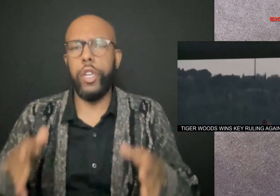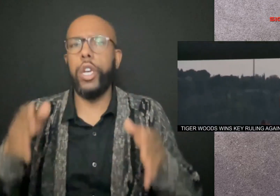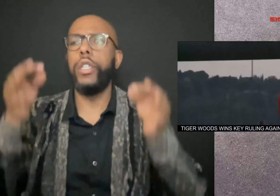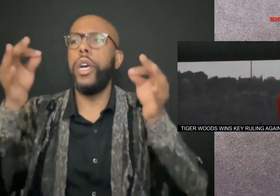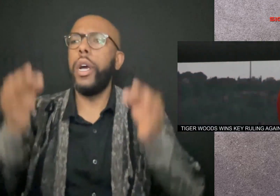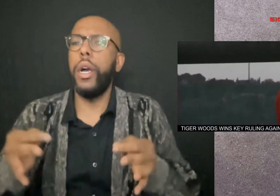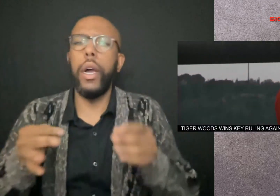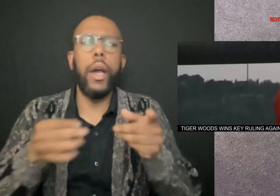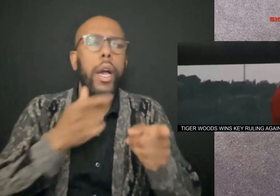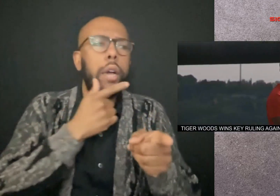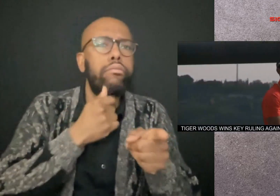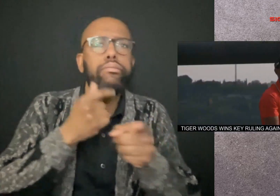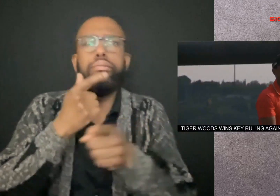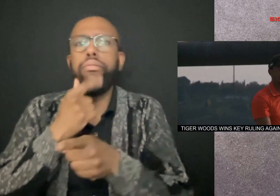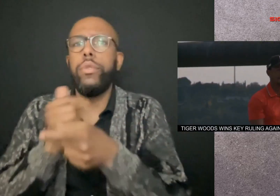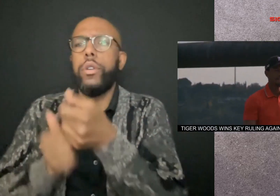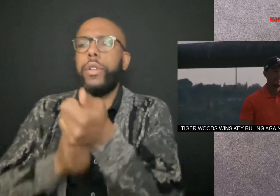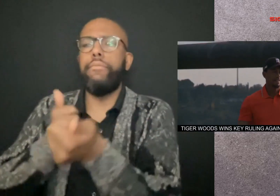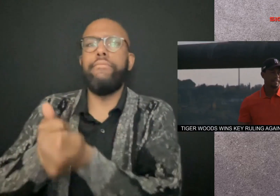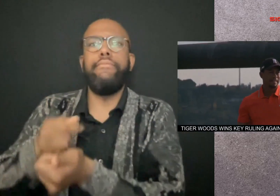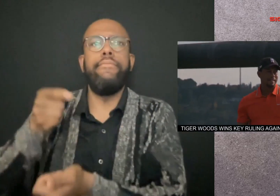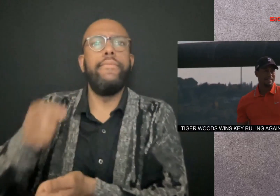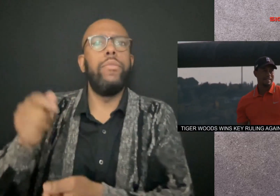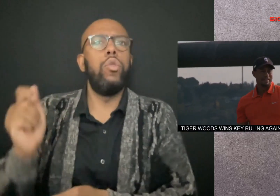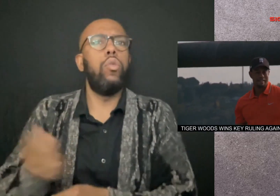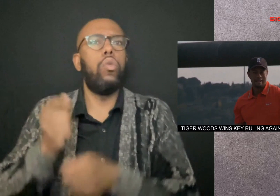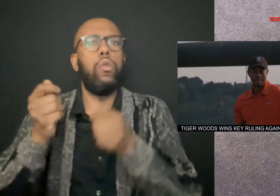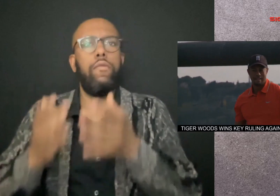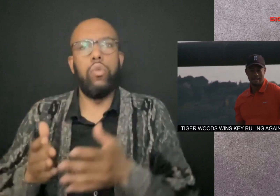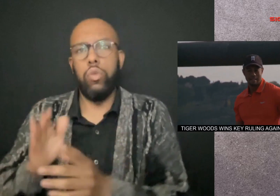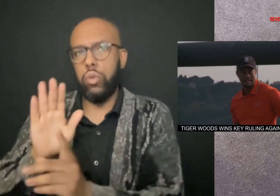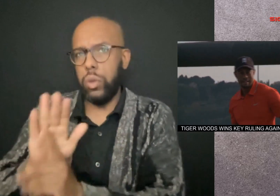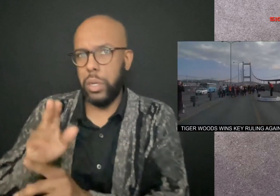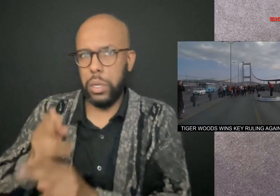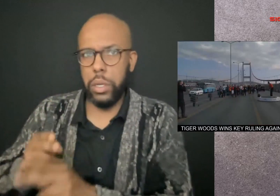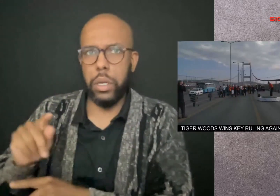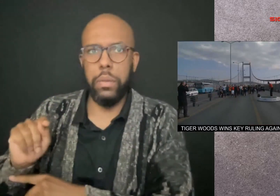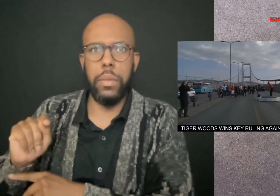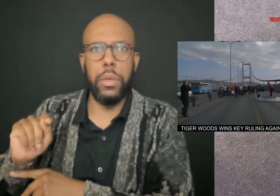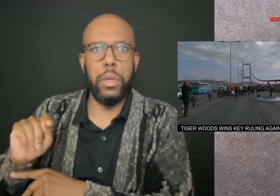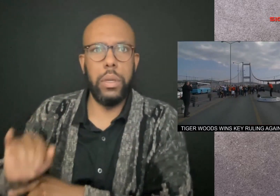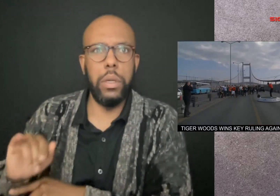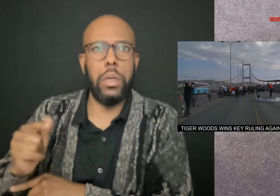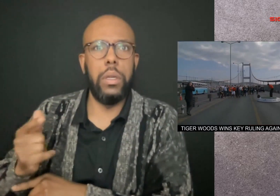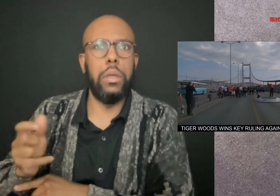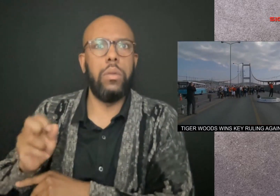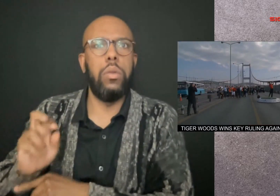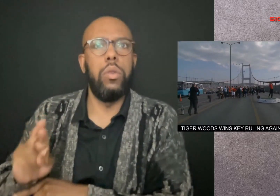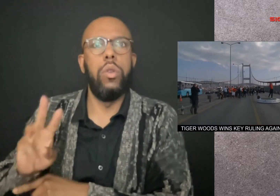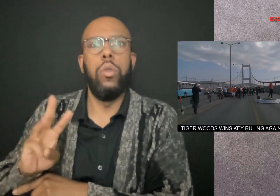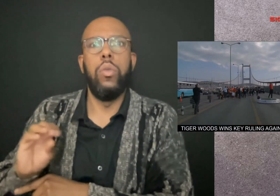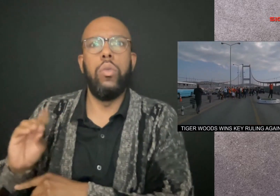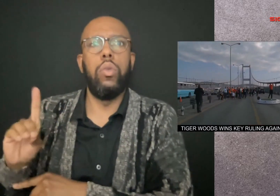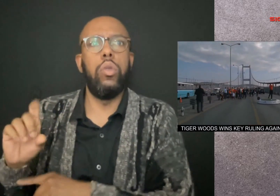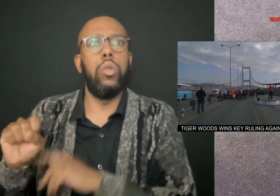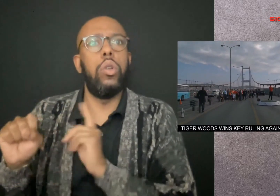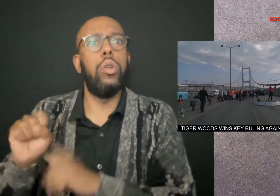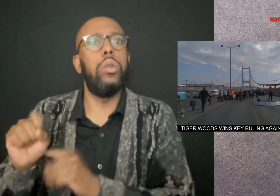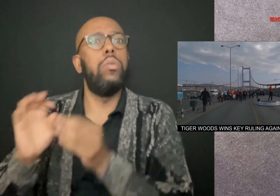A Florida judge has ruled in favor of golfer Tiger Woods in his public dispute with his ex-girlfriend Erica Herman.